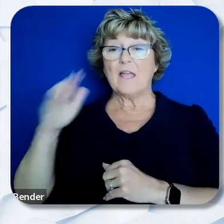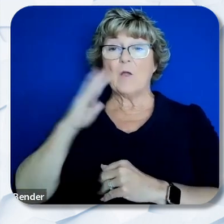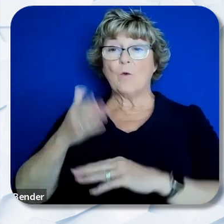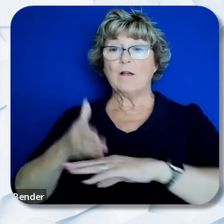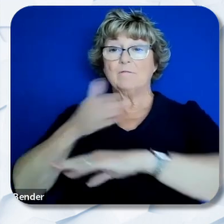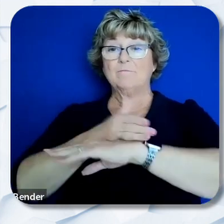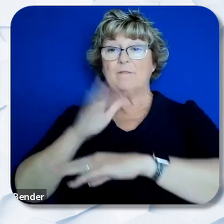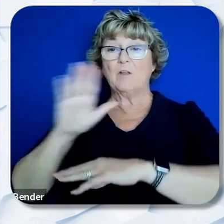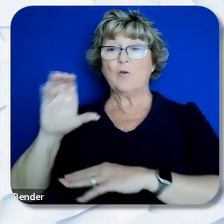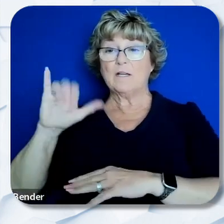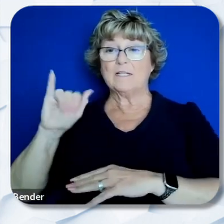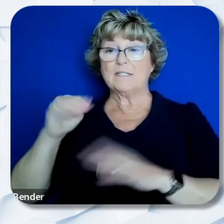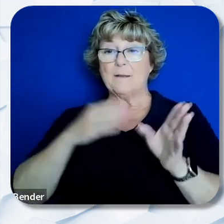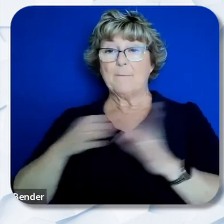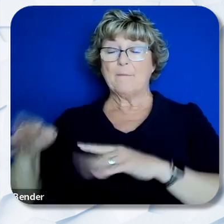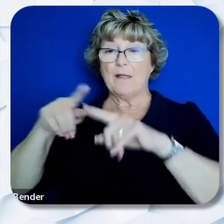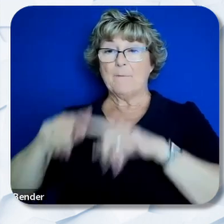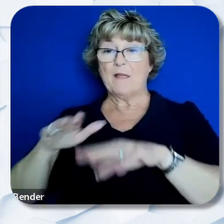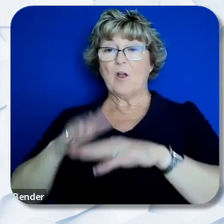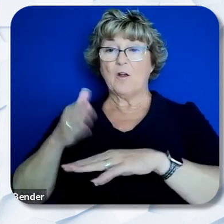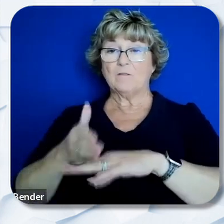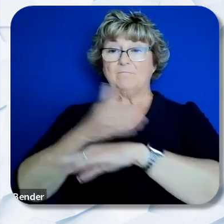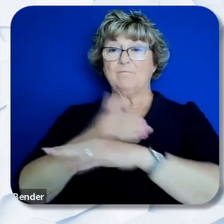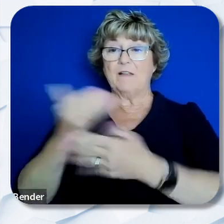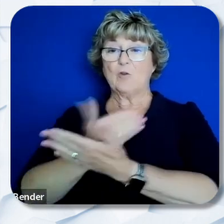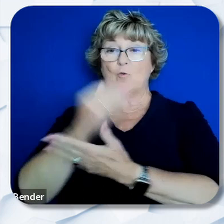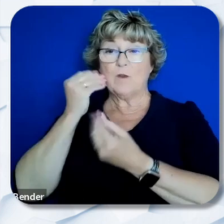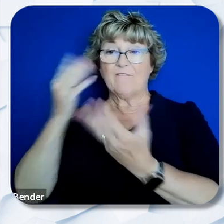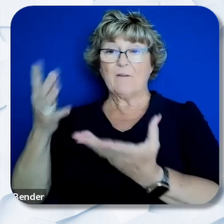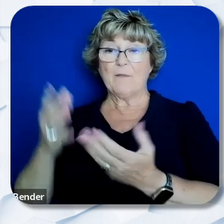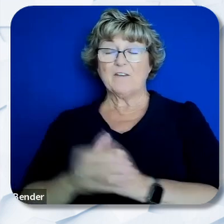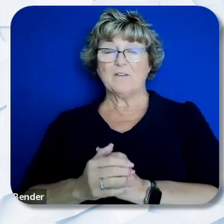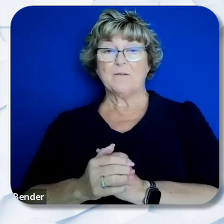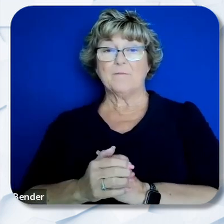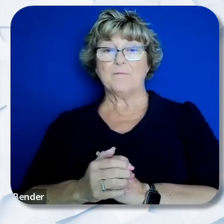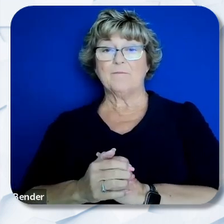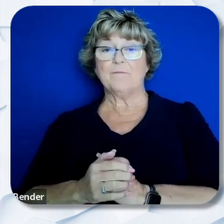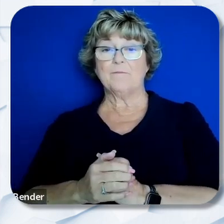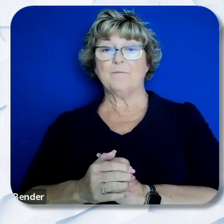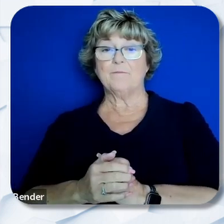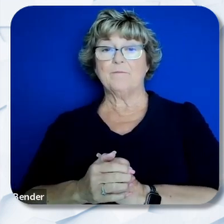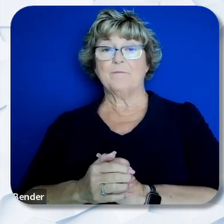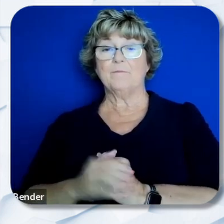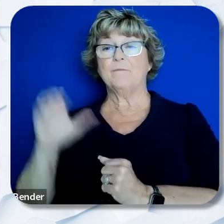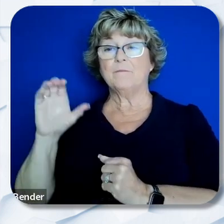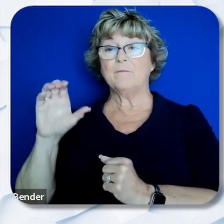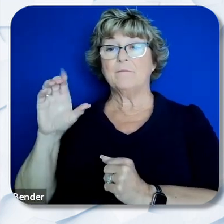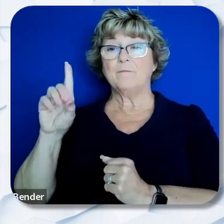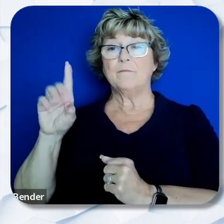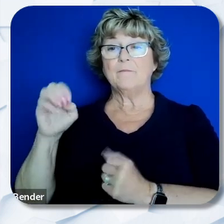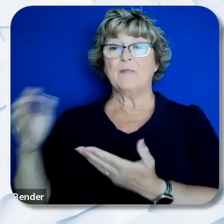CIM plan based on the updated information. CDE will be collecting progress reports from